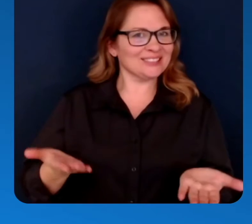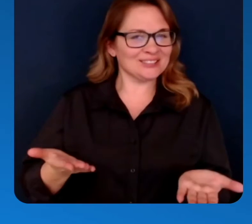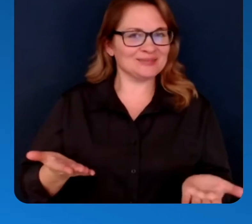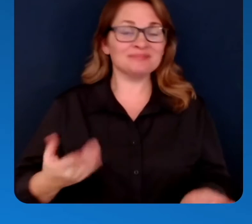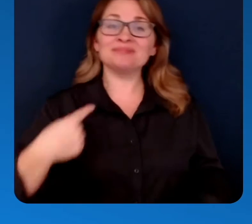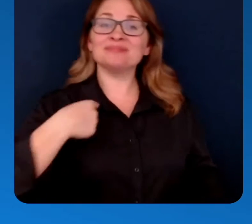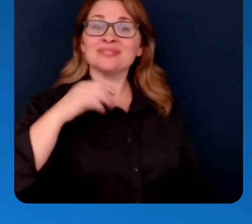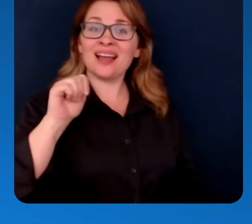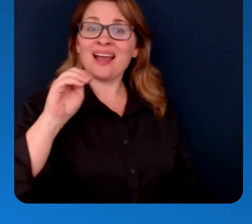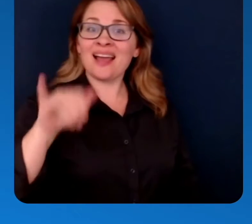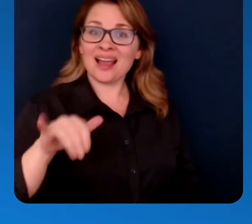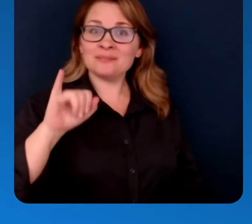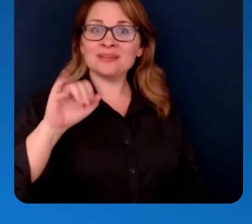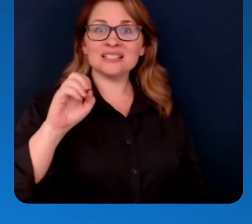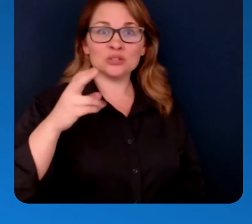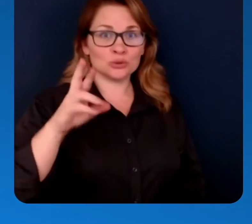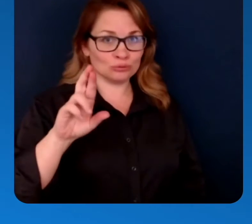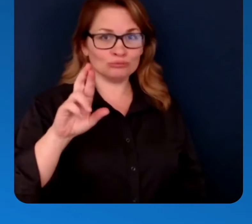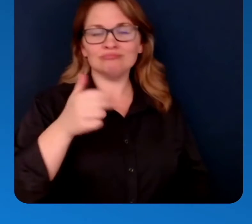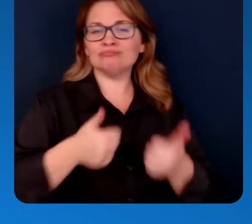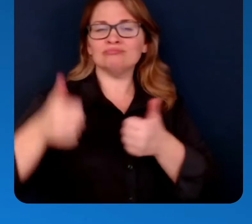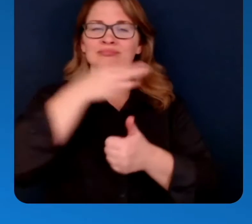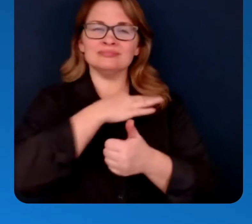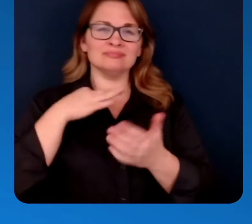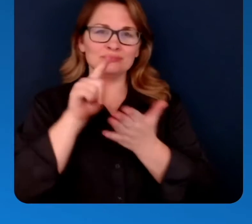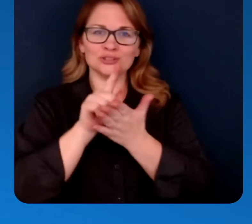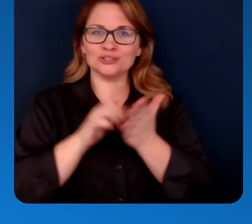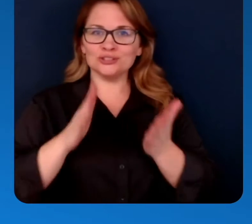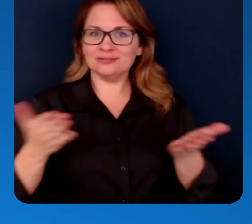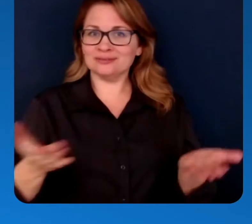And I’m Amy Isenor, the Senior Staff Attorney at Standpoint.